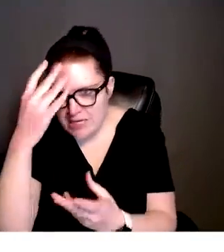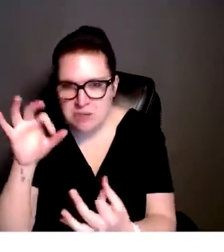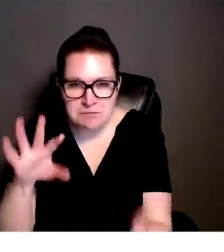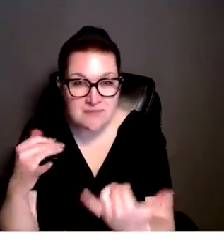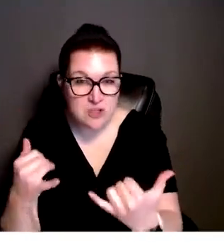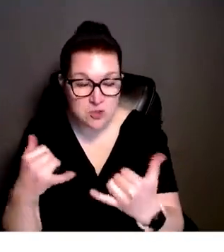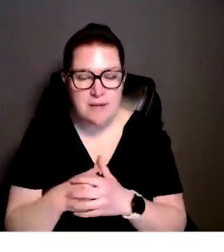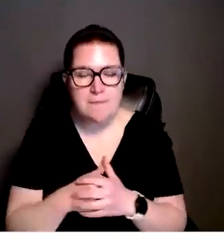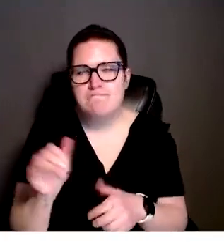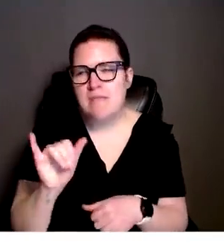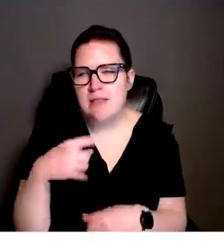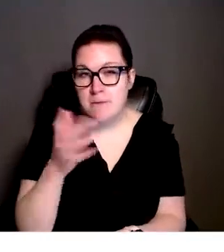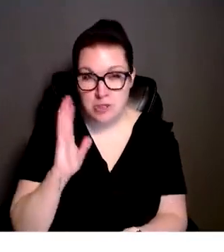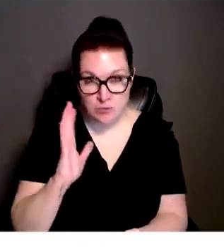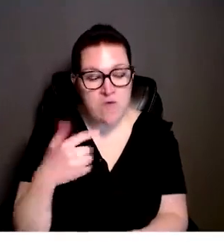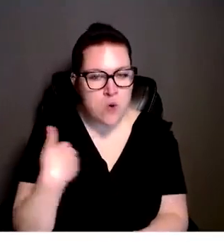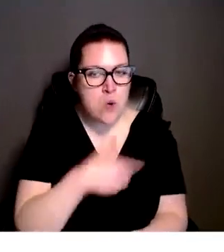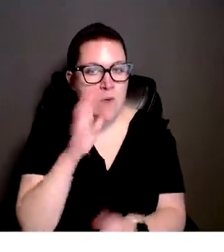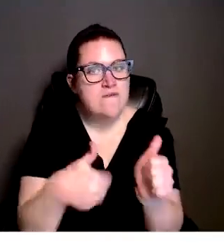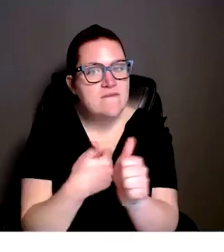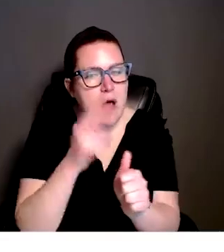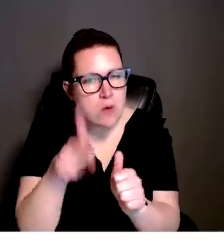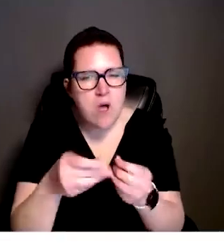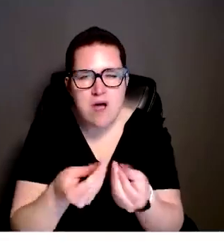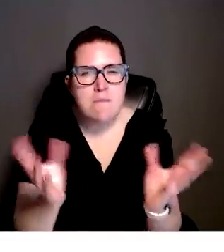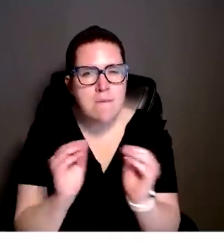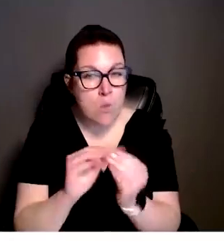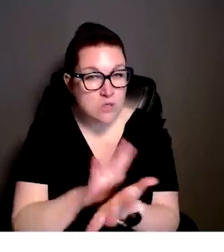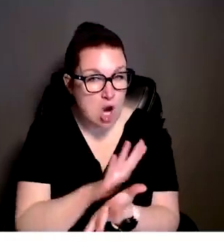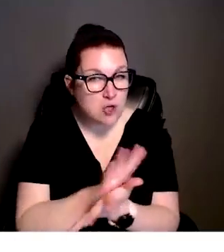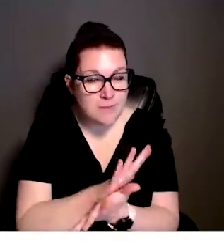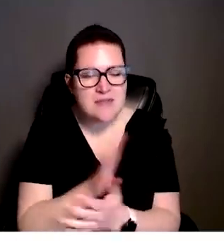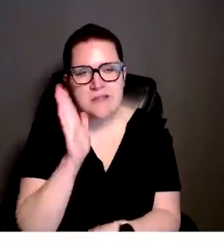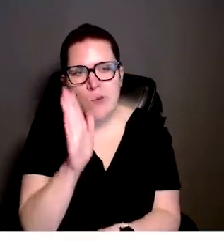As I mentioned, we'll be following up with documents that respond to all the questions we've received.